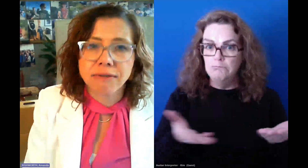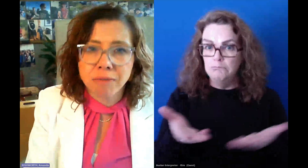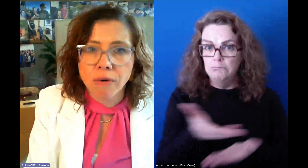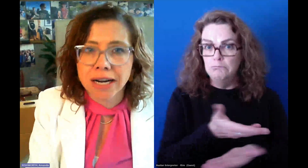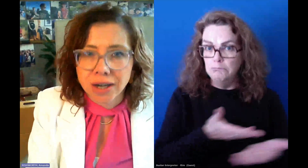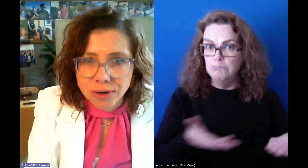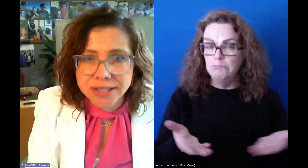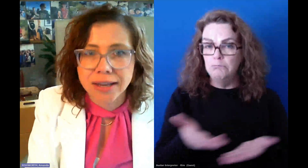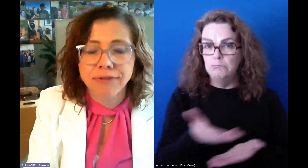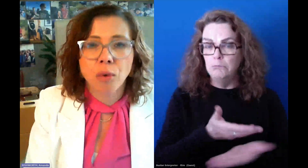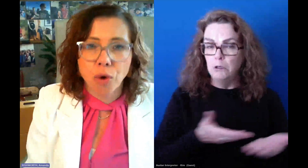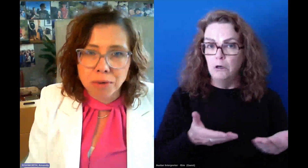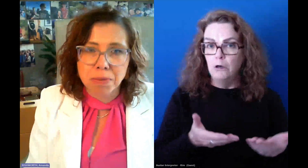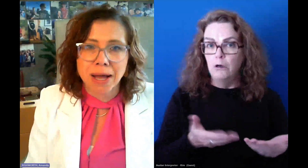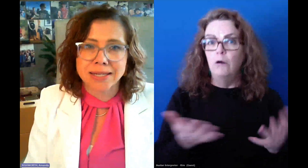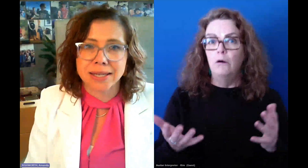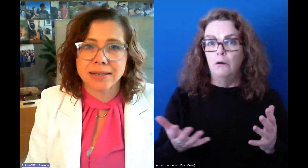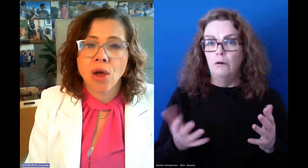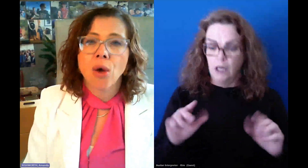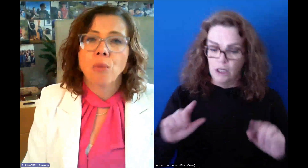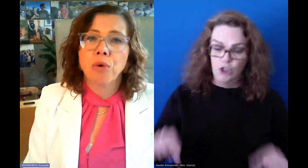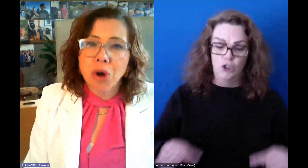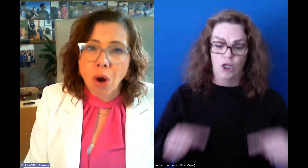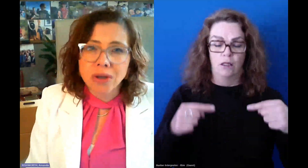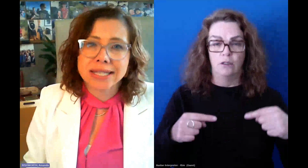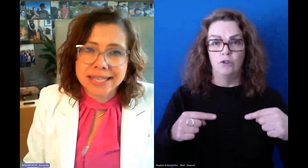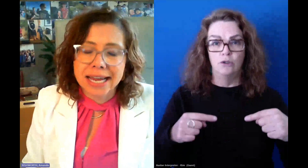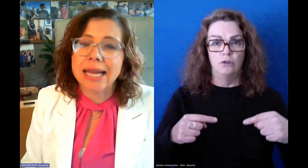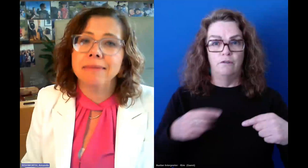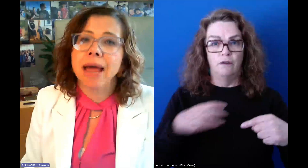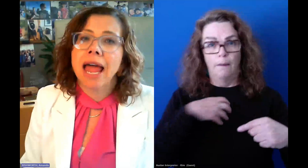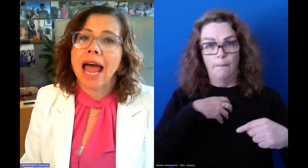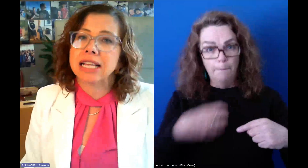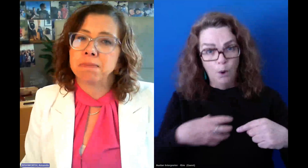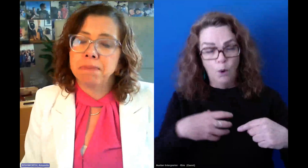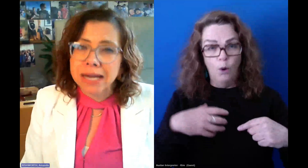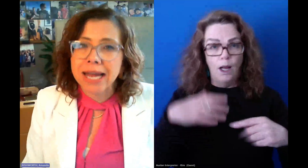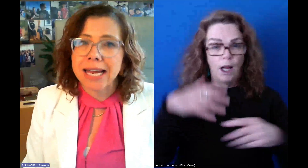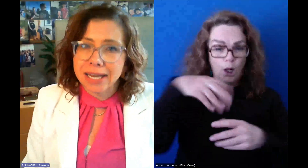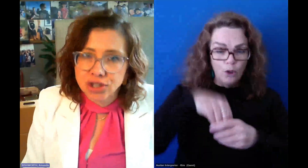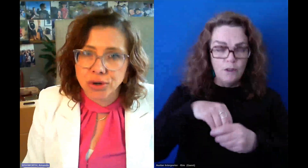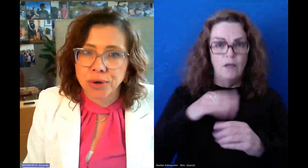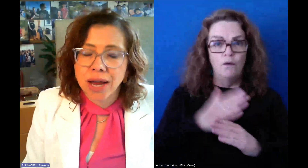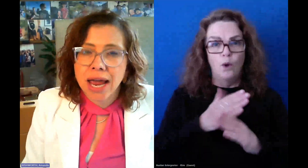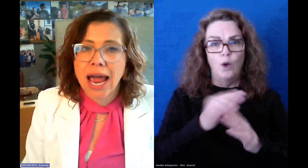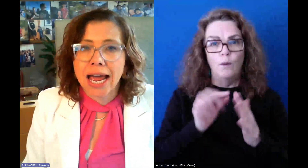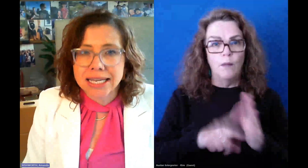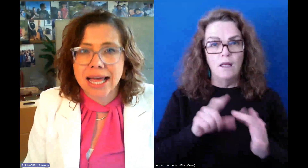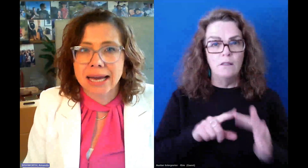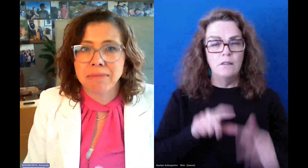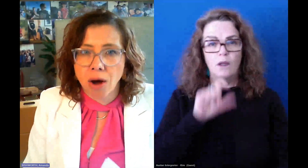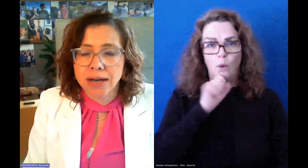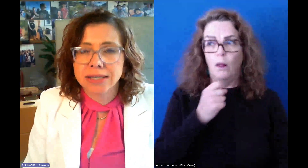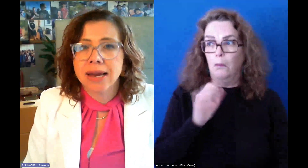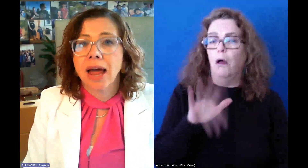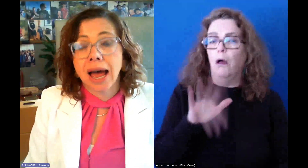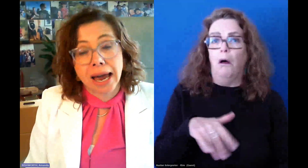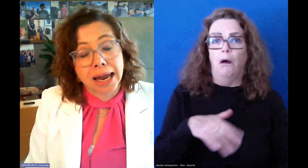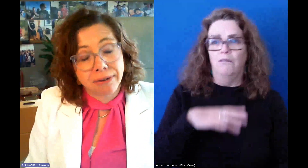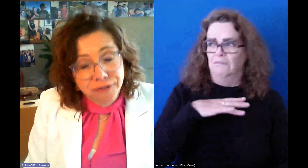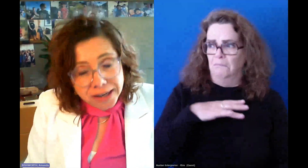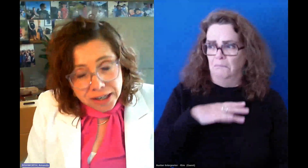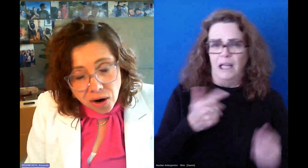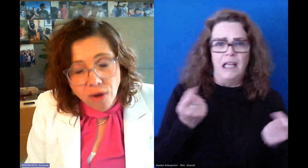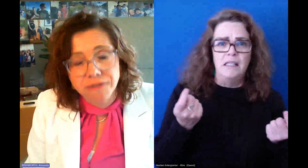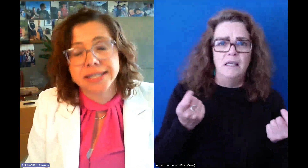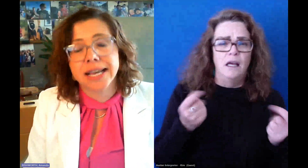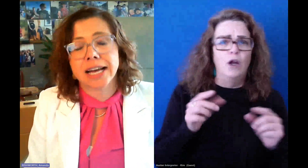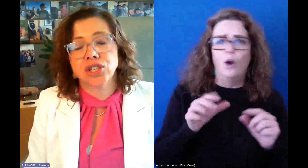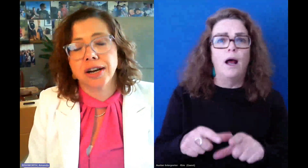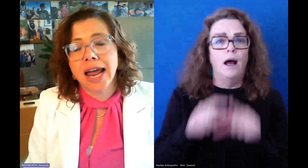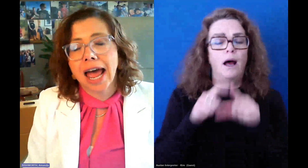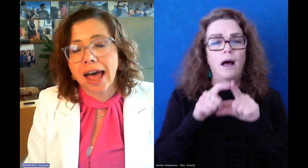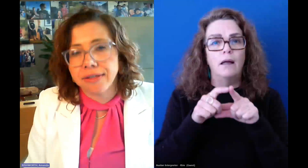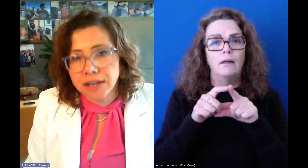of more inclusive workplaces will not seem as big an issue as they might if the conversation and